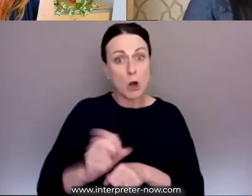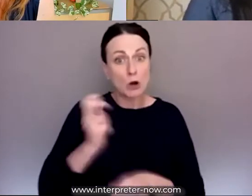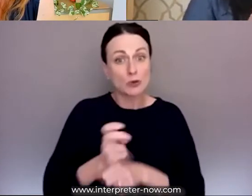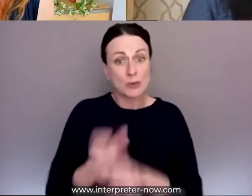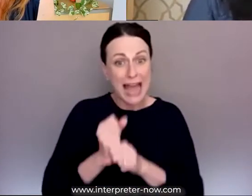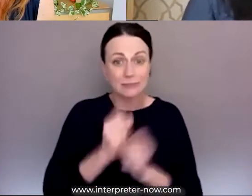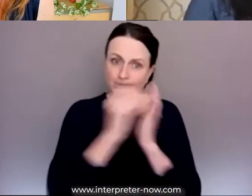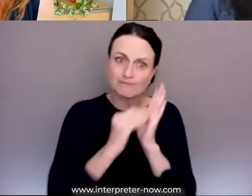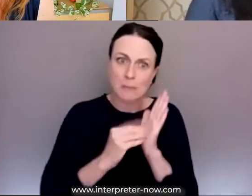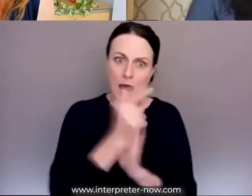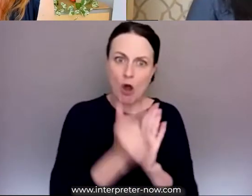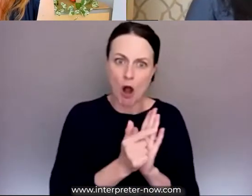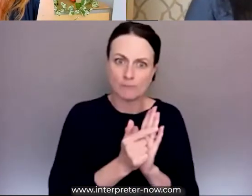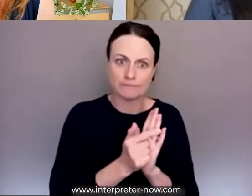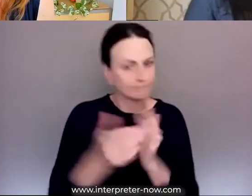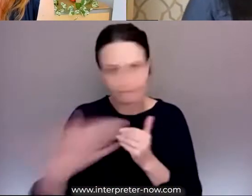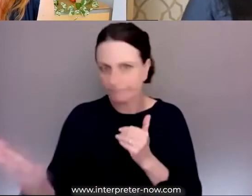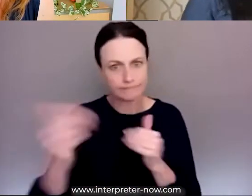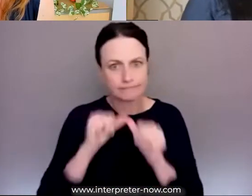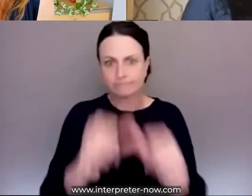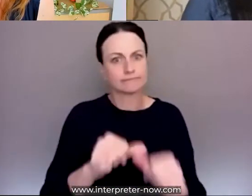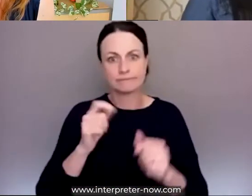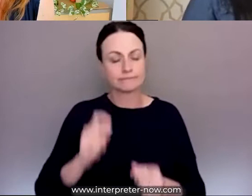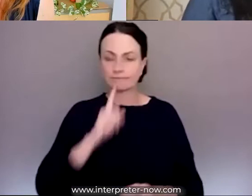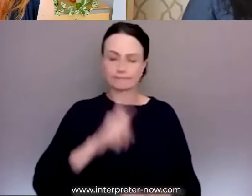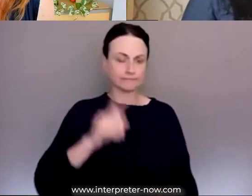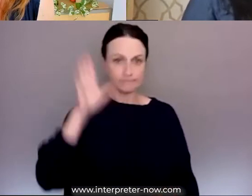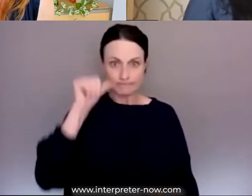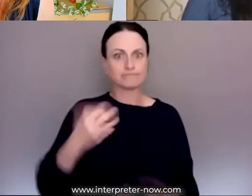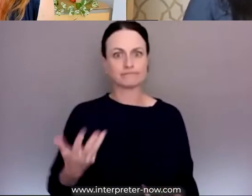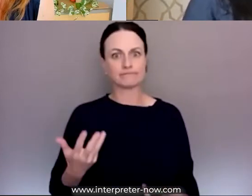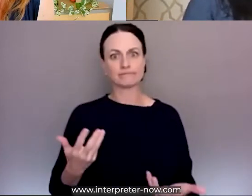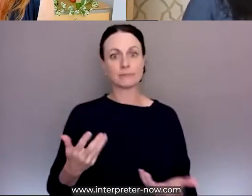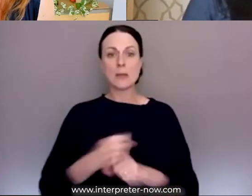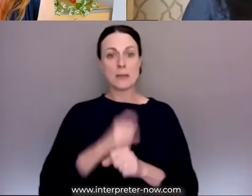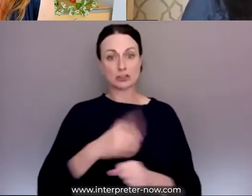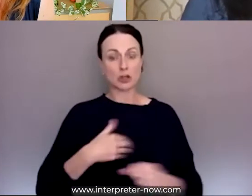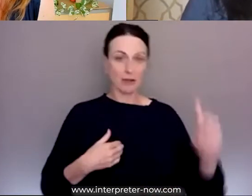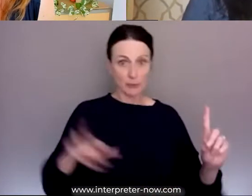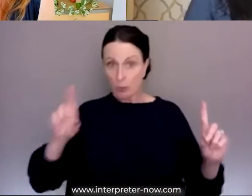Make sure those stay and they last and they are durable. That means making sure there's bipartisan support when they happen.